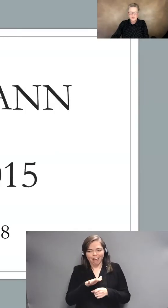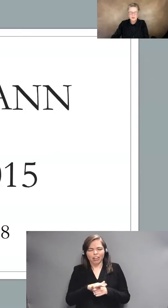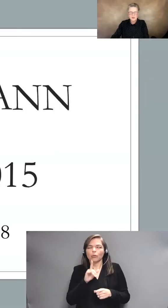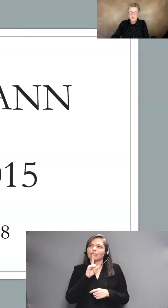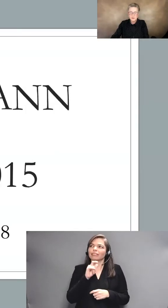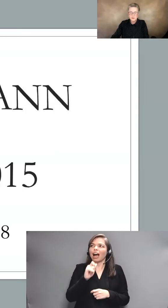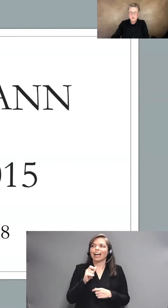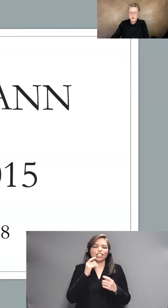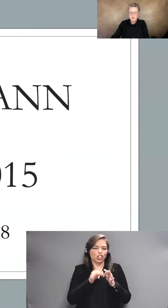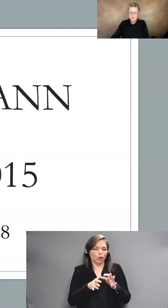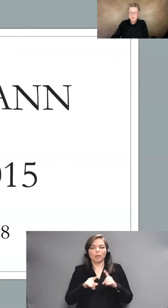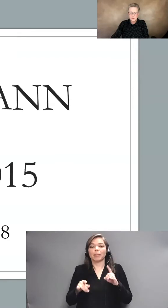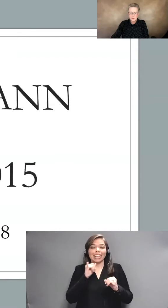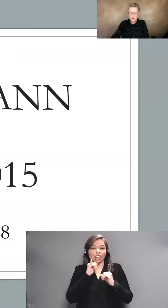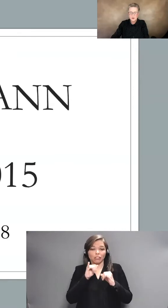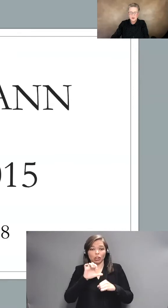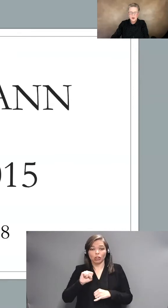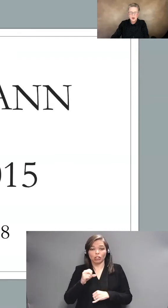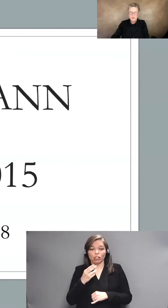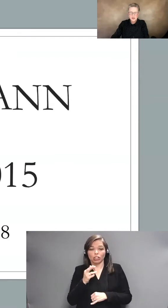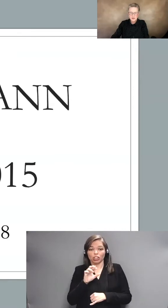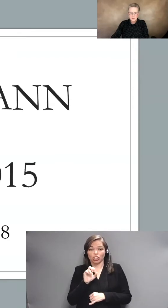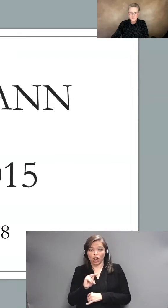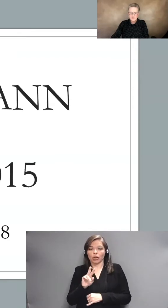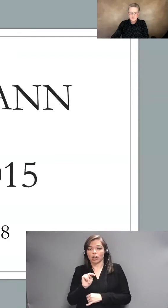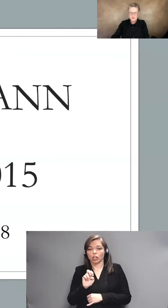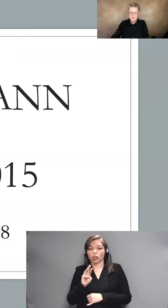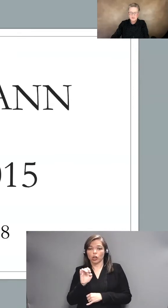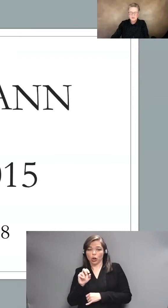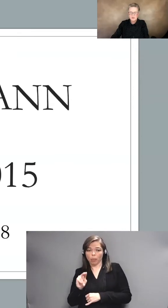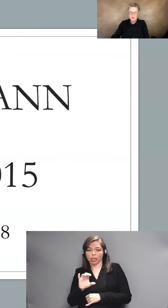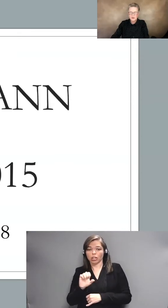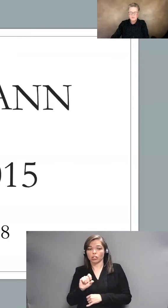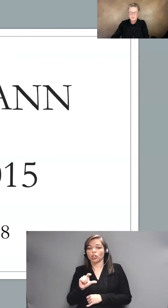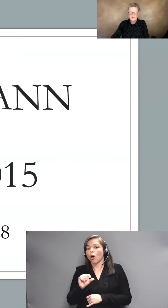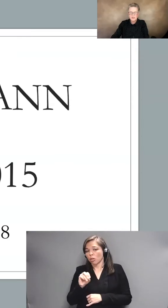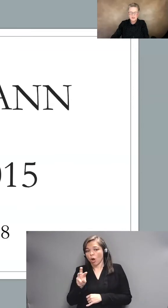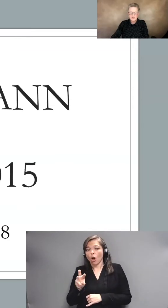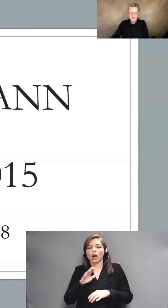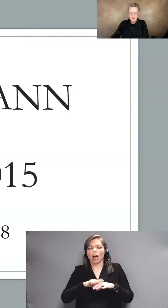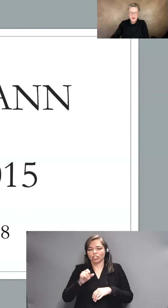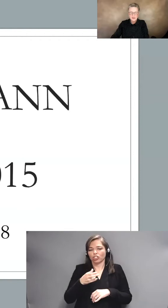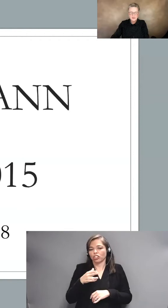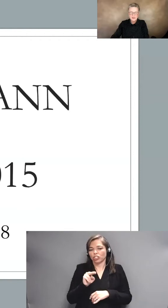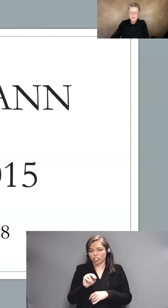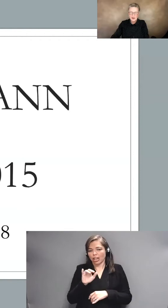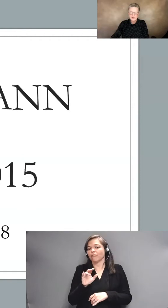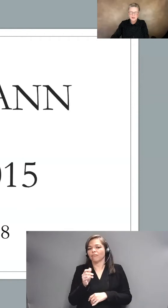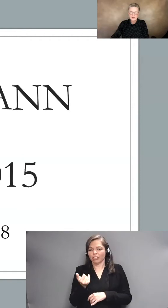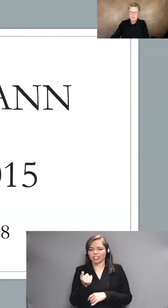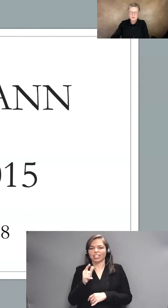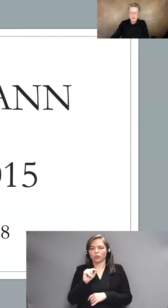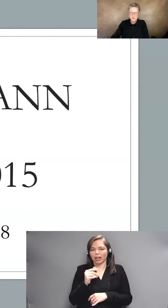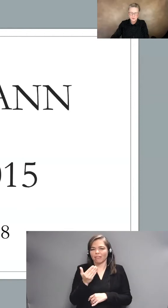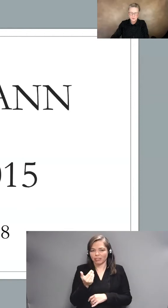to interview Sharon Neumann Solow on January 15, 2015, and she tells an incredible story